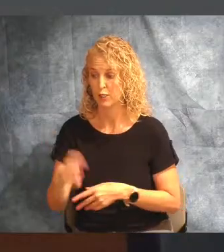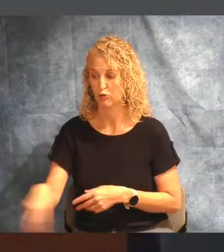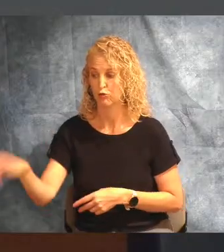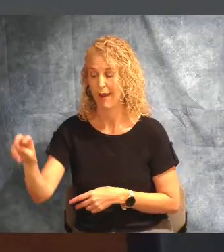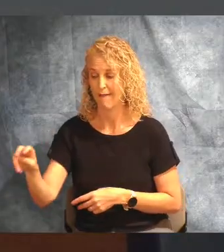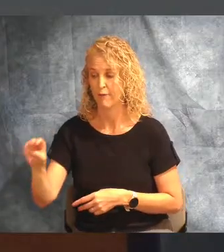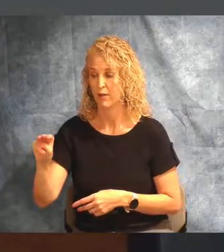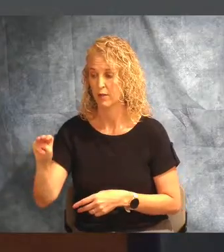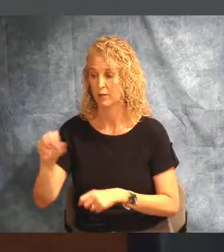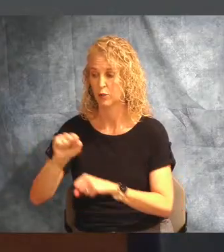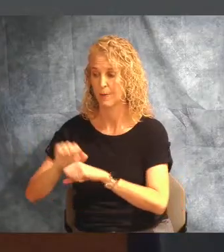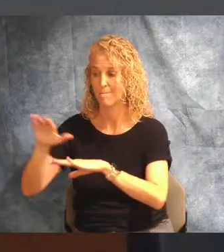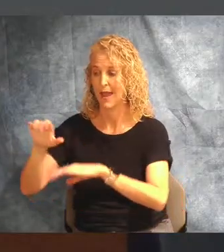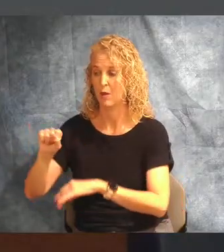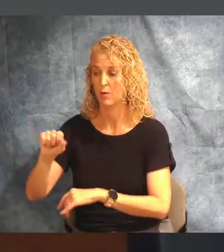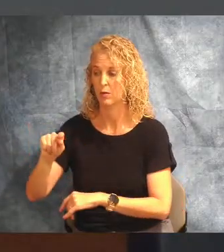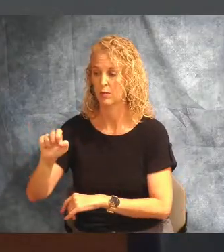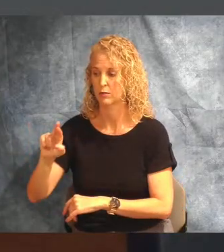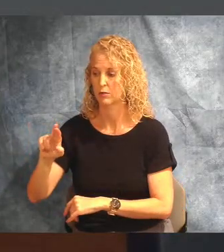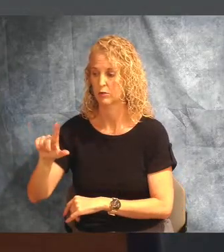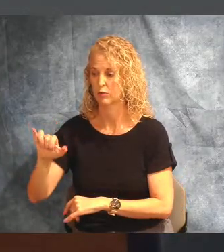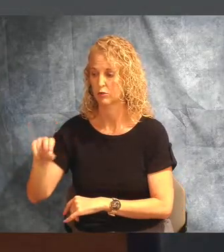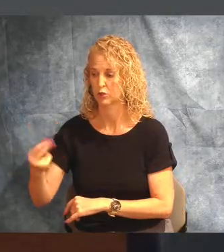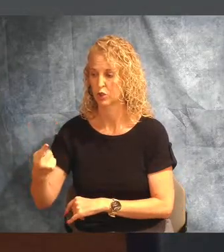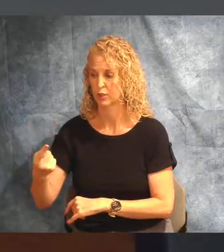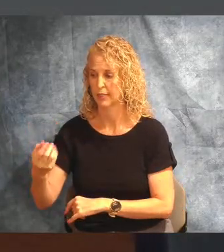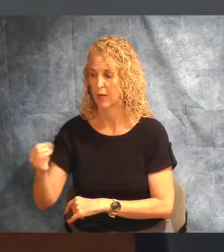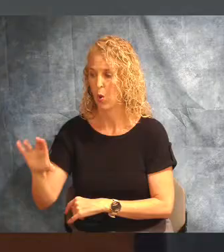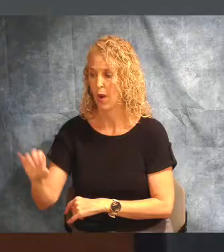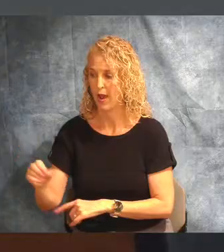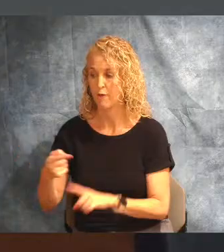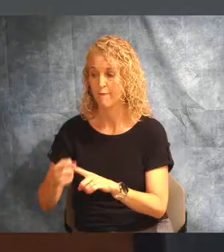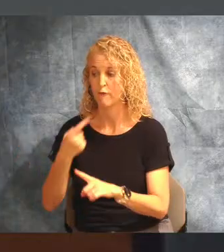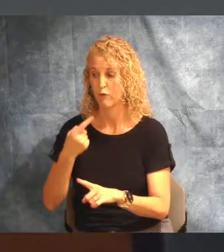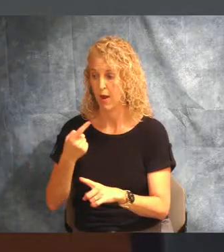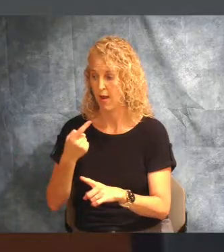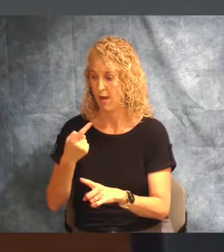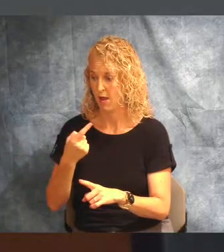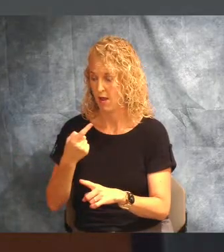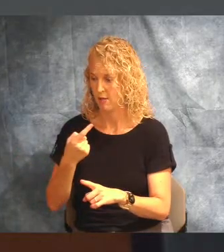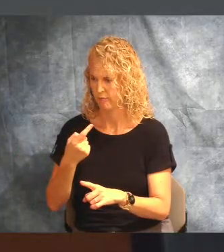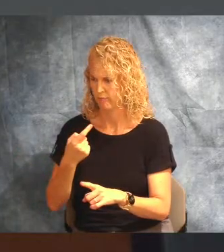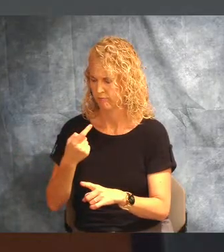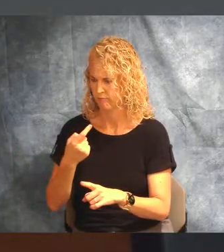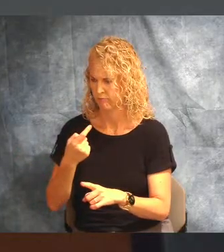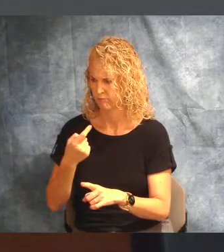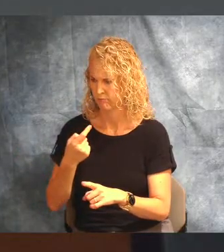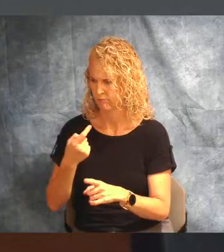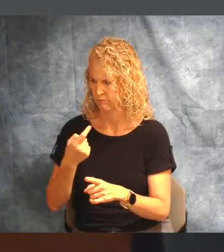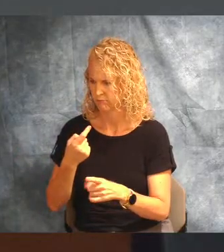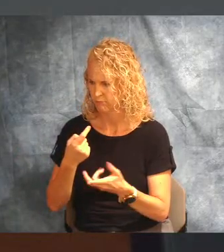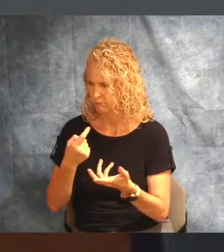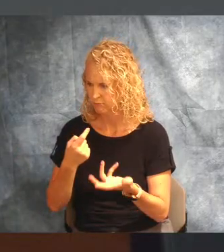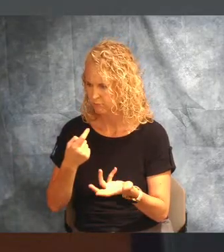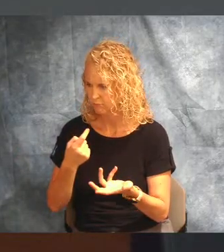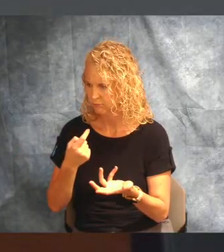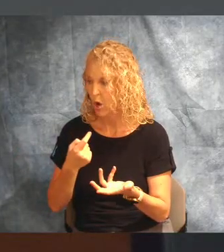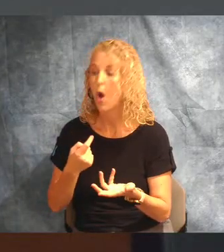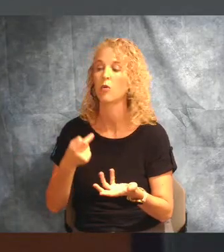authorization to travel at the county's expense. This is one employee to Mount Sterling, Ohio